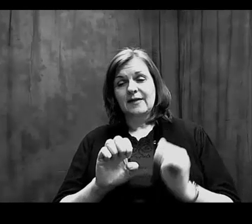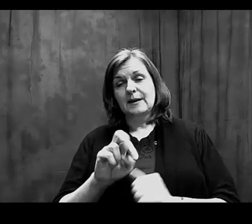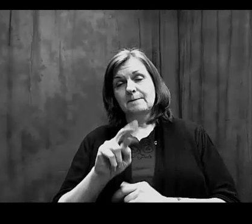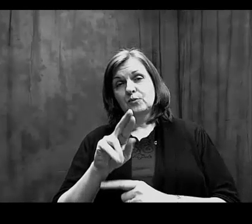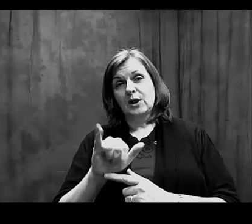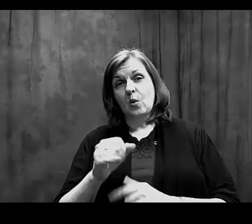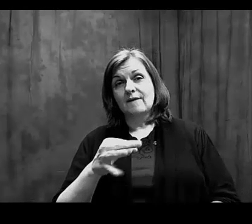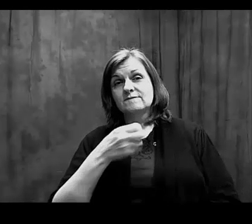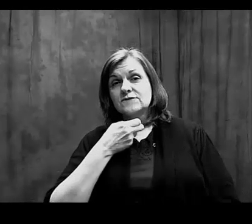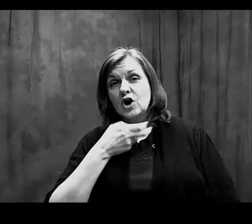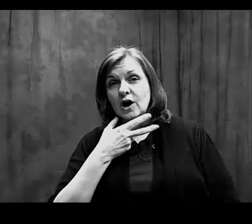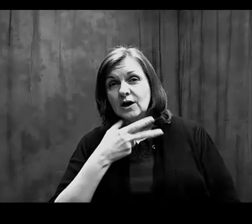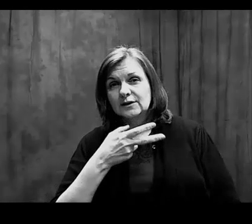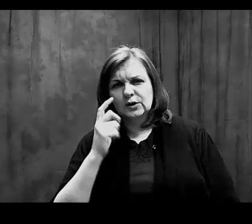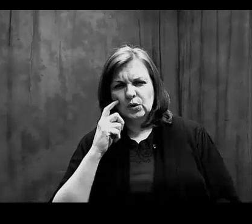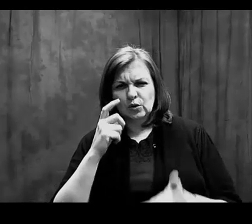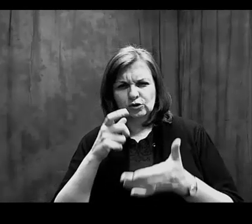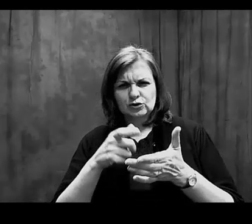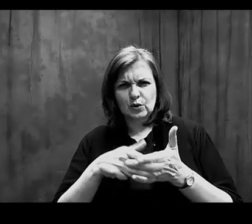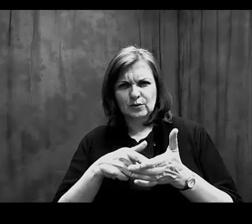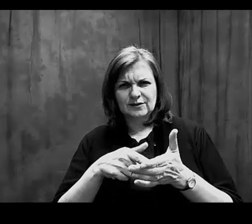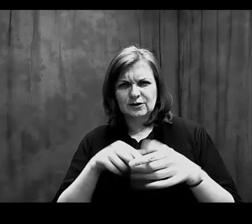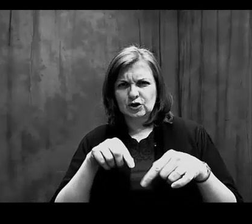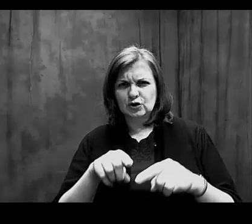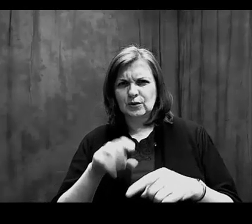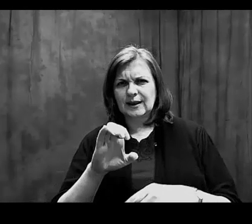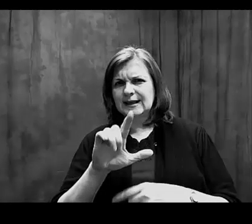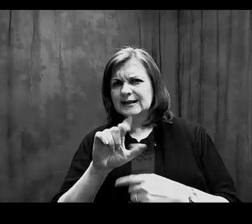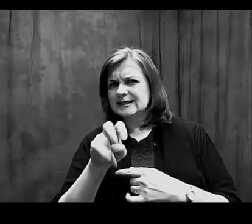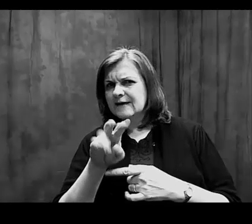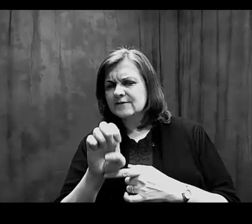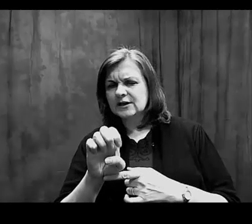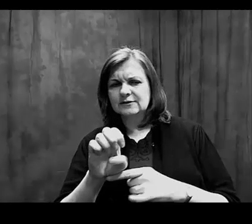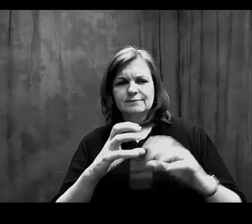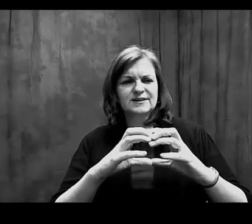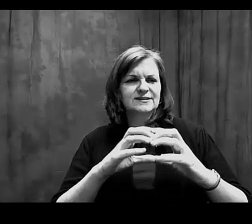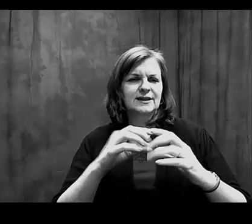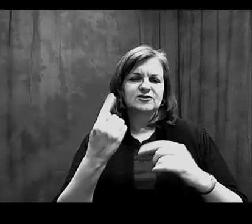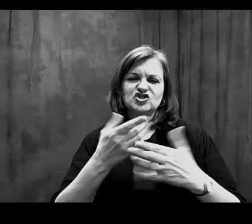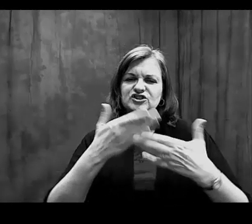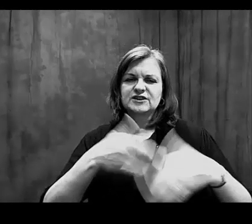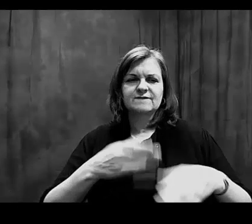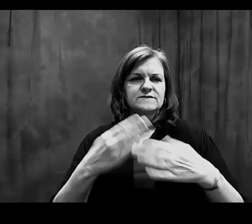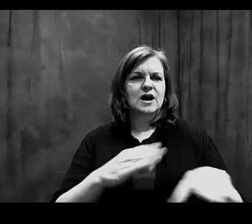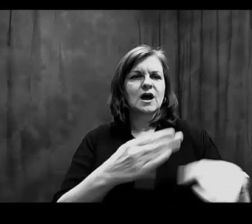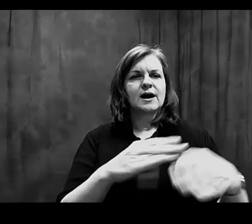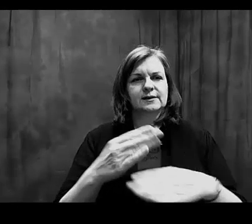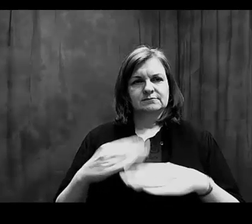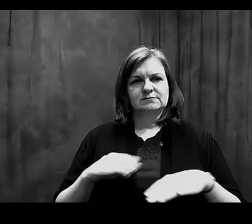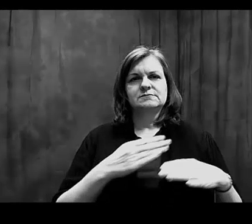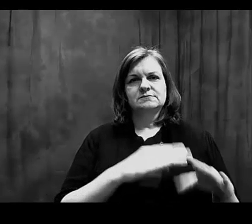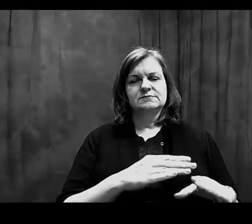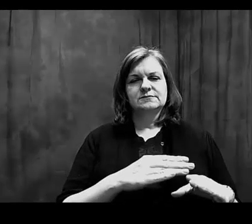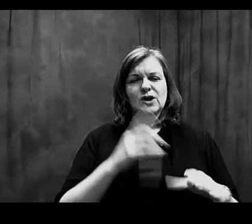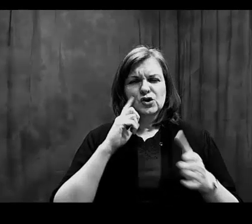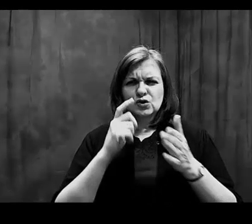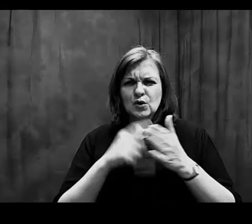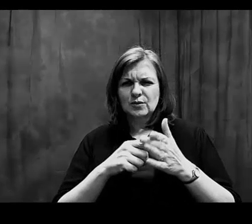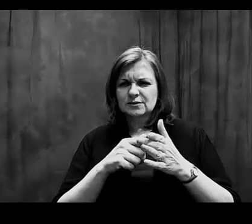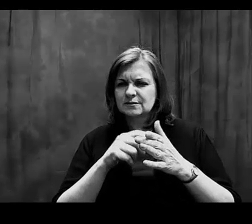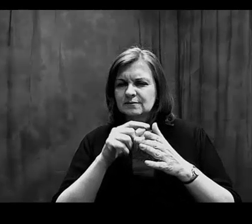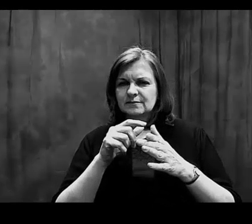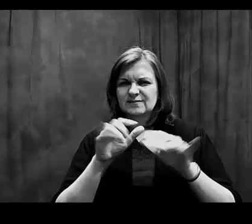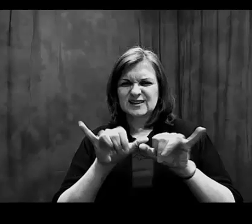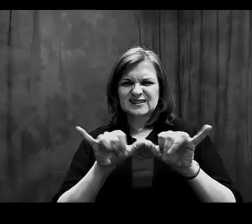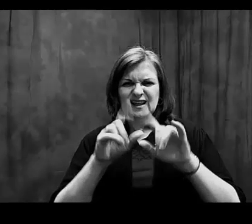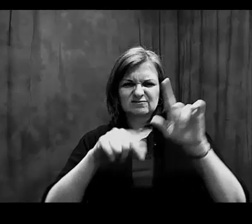this is the embryo early stages of a frog and you can see in the cleavage stages we really are just dividing cells